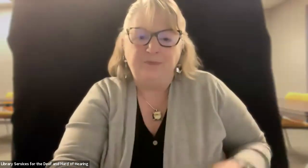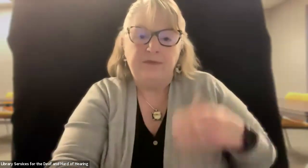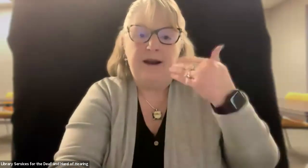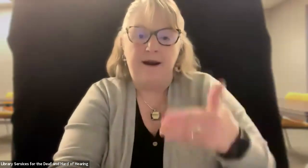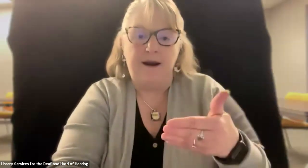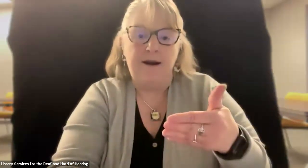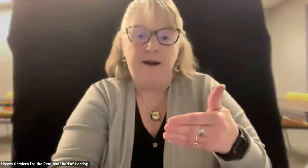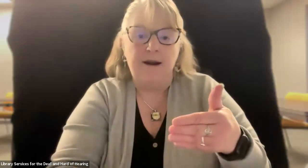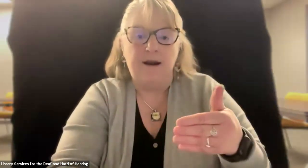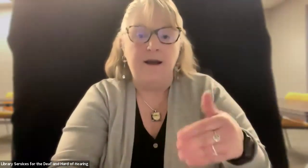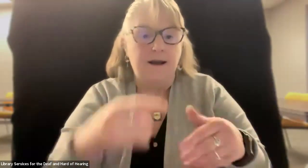[interpreter for Brenda] Thank you, Chrissy.